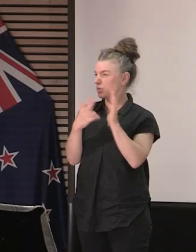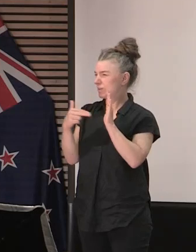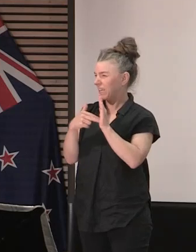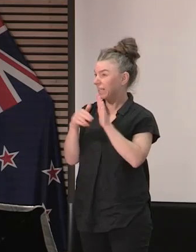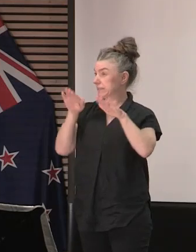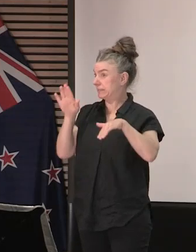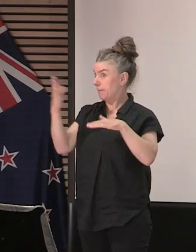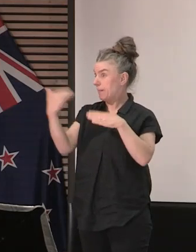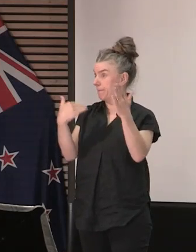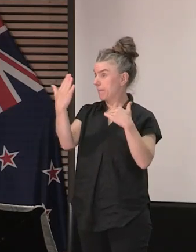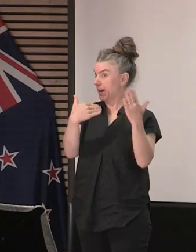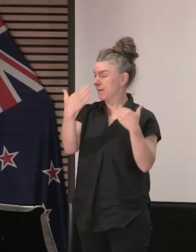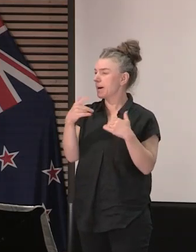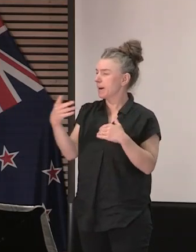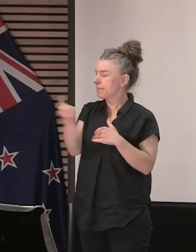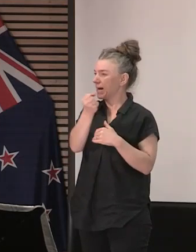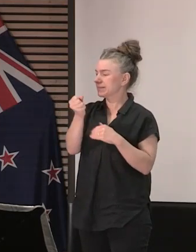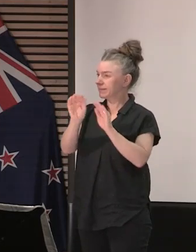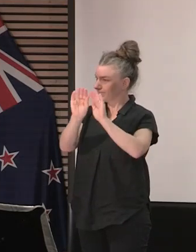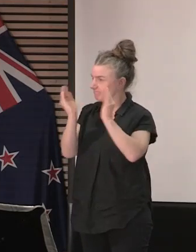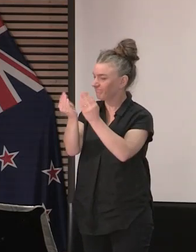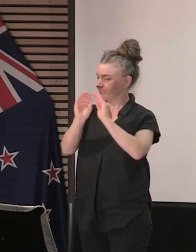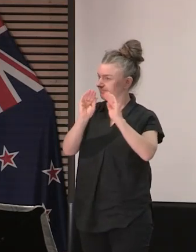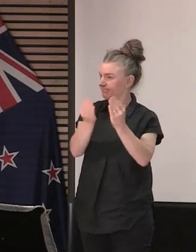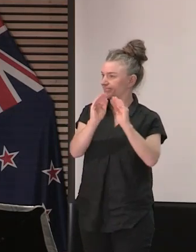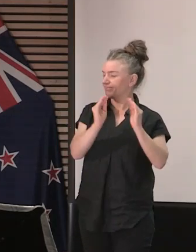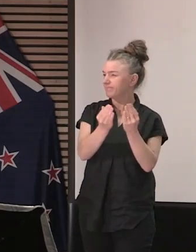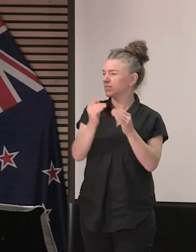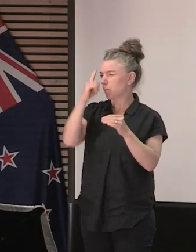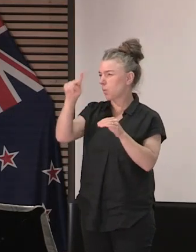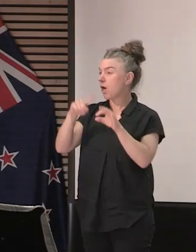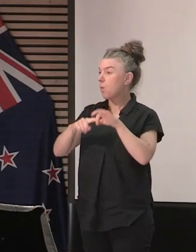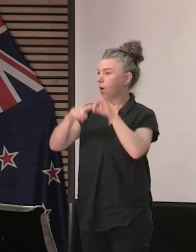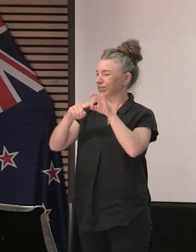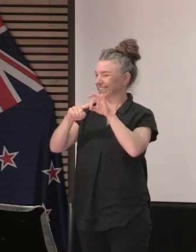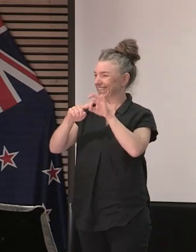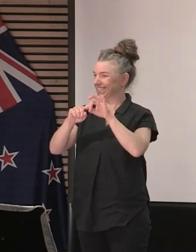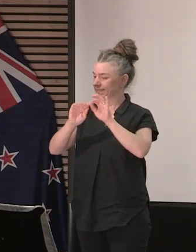will be required toundergo quarantine, or what wehave called "managedisolation" in an